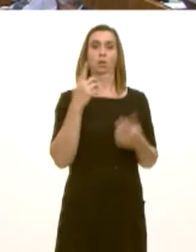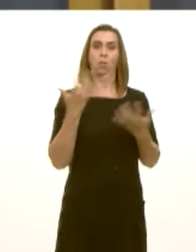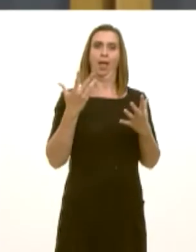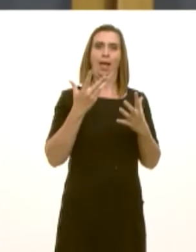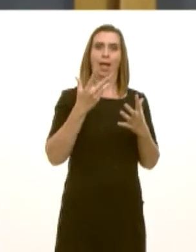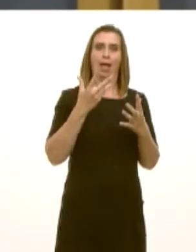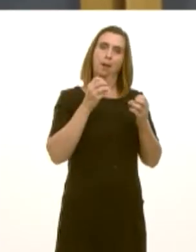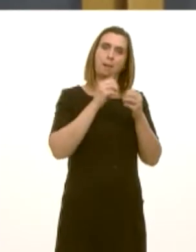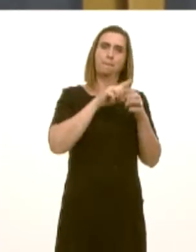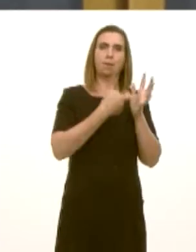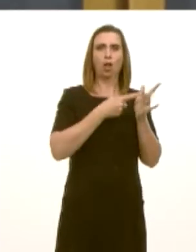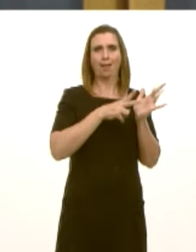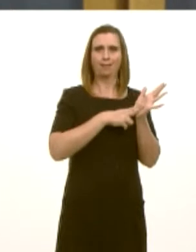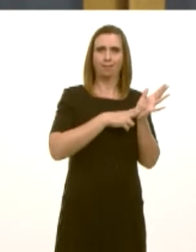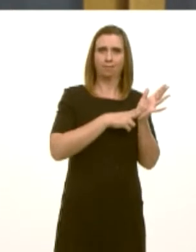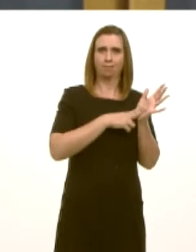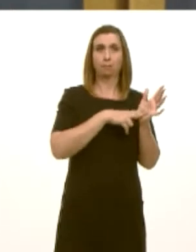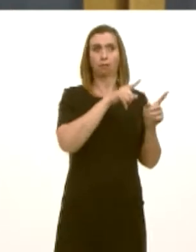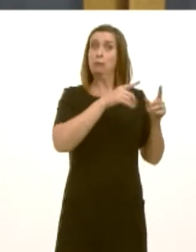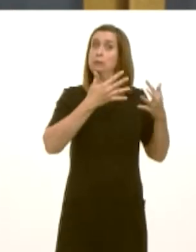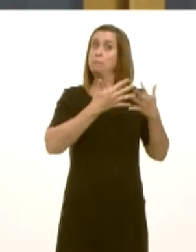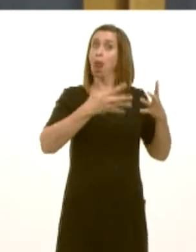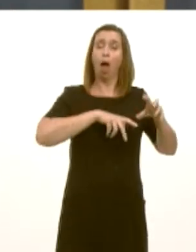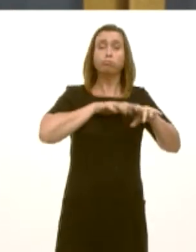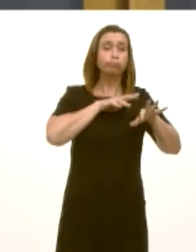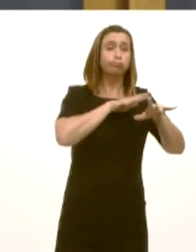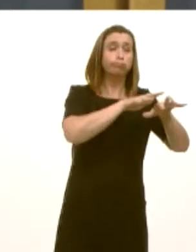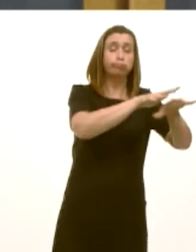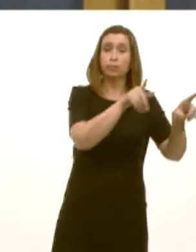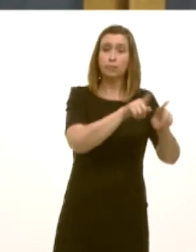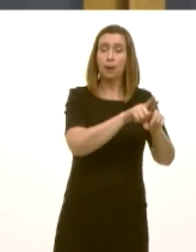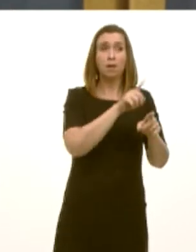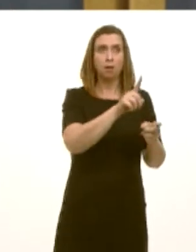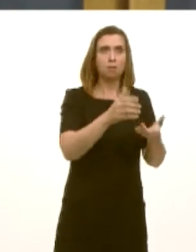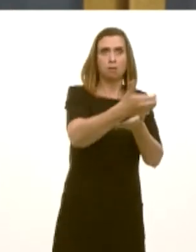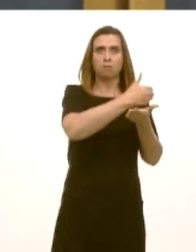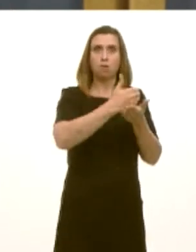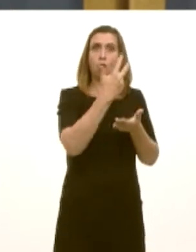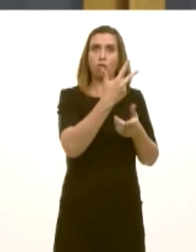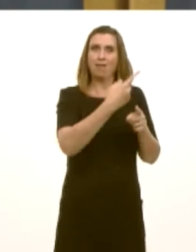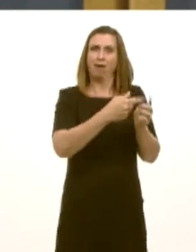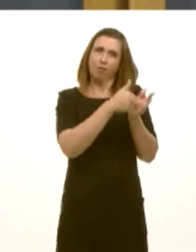had similar numbers to the Welsh event, generated Ä3.5 million for that local community, and